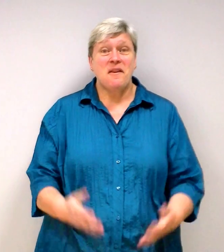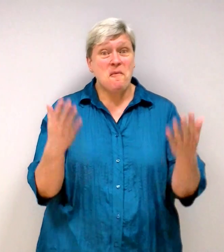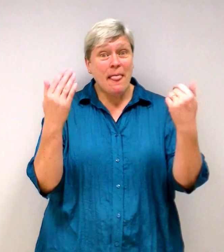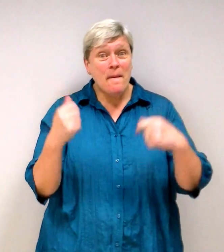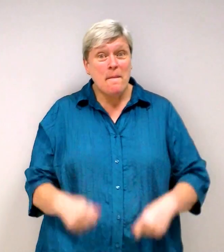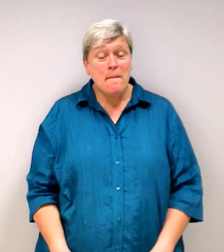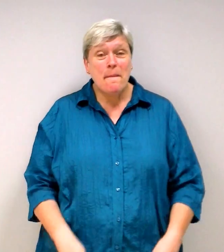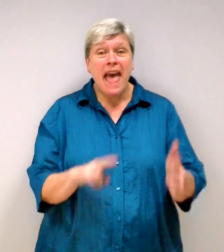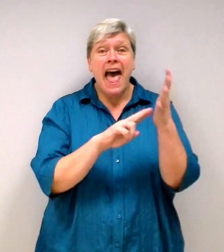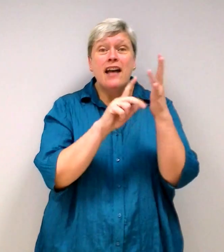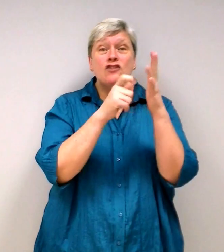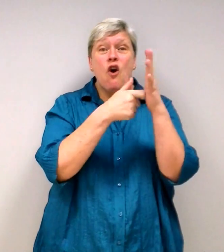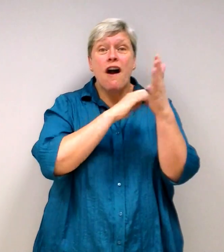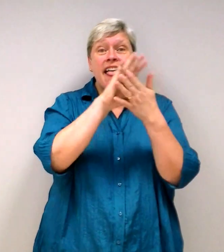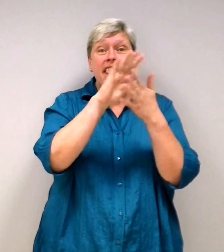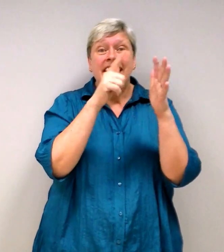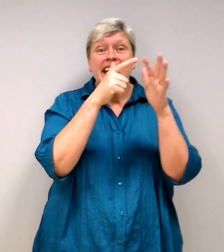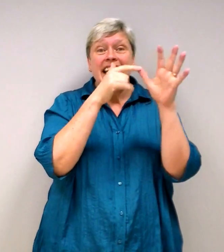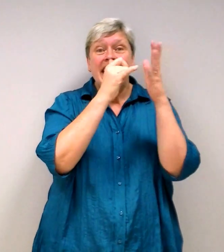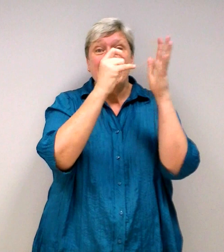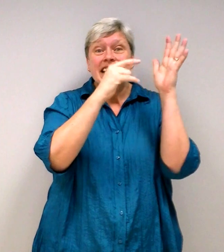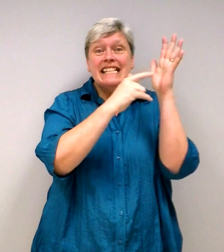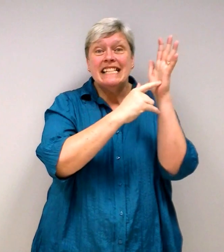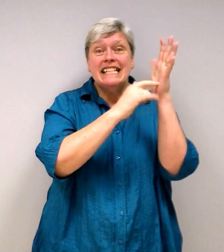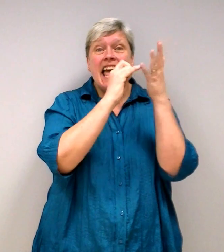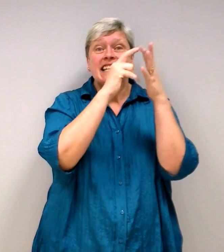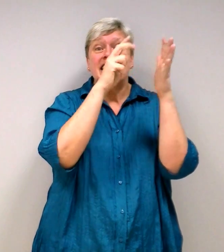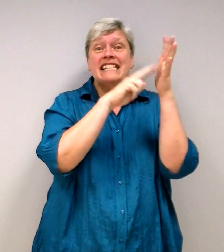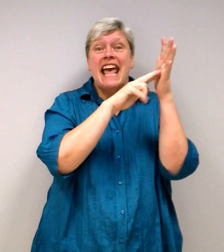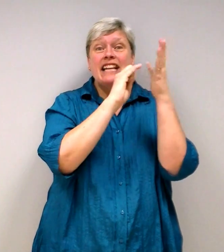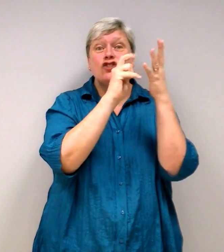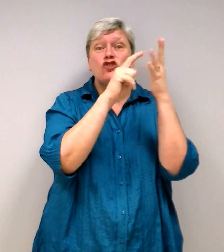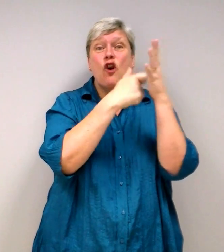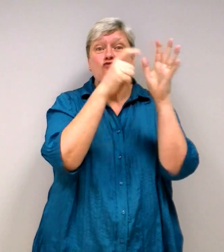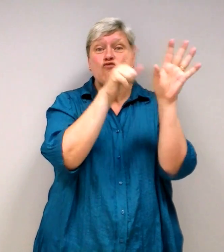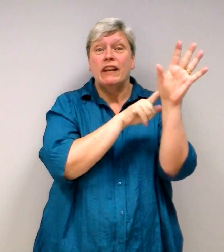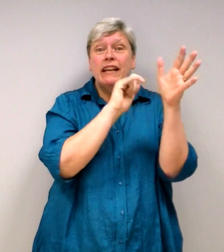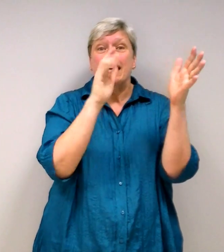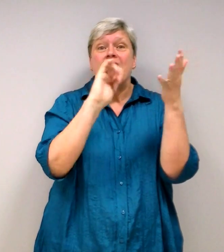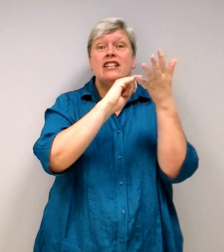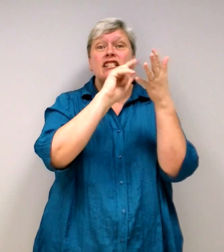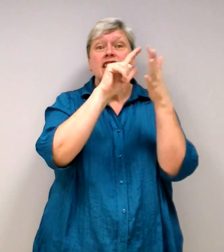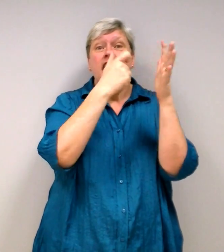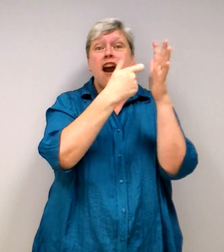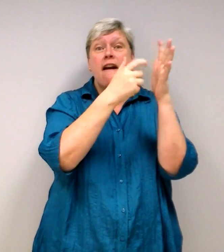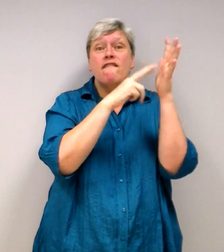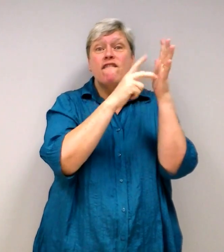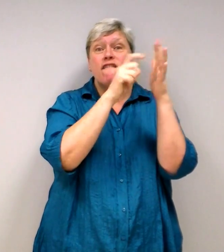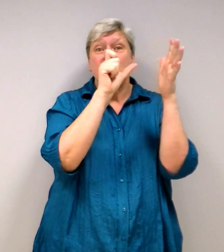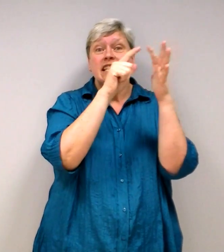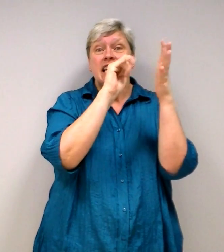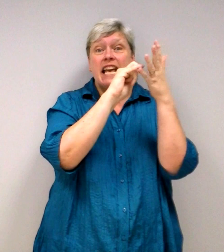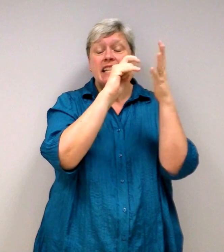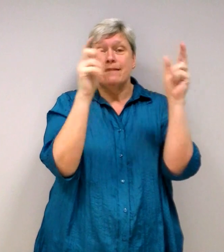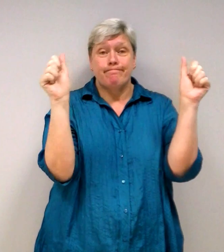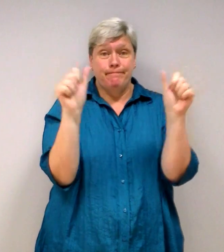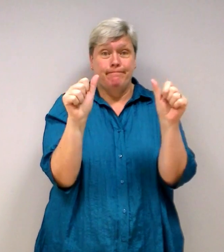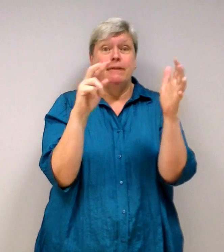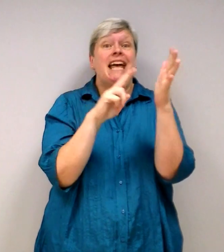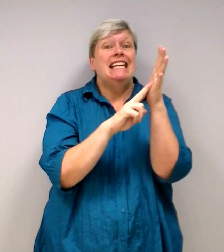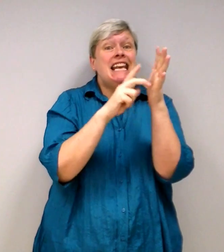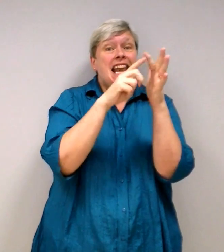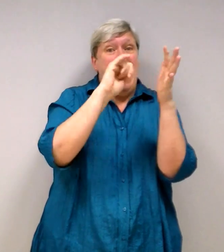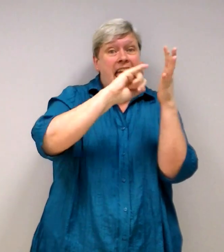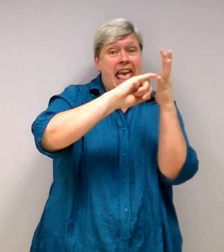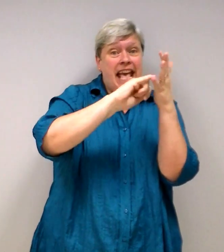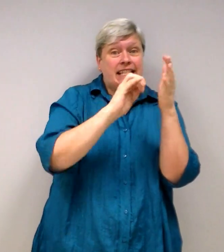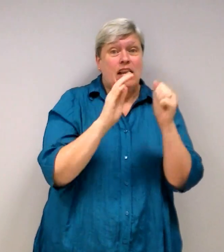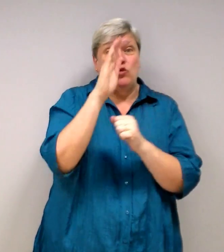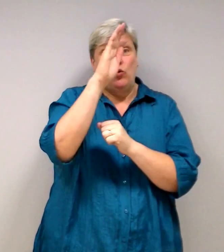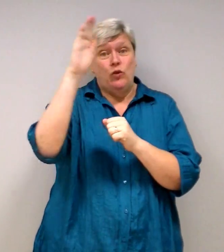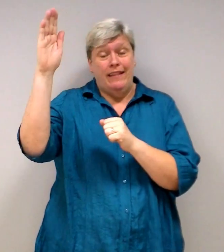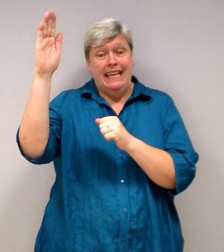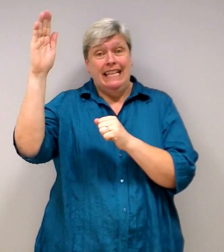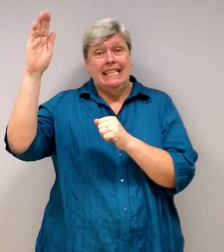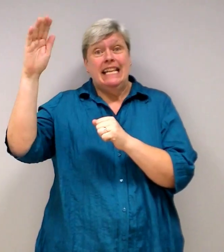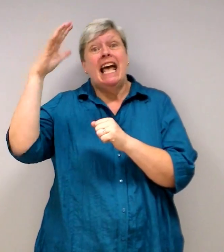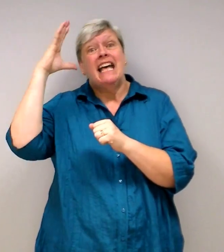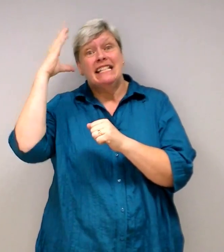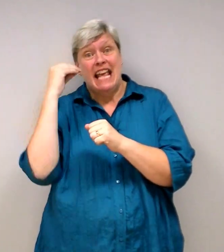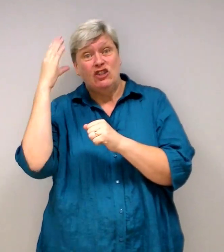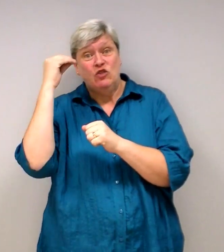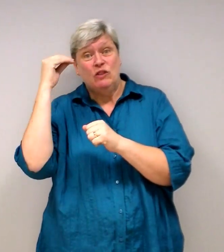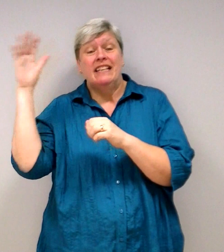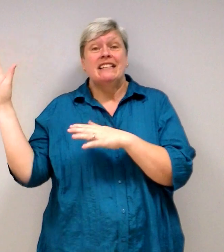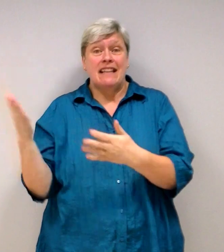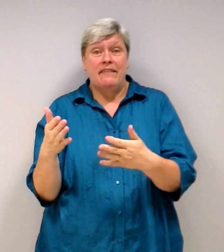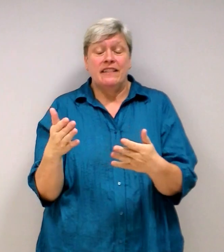Welcome to North East Sensory Services (NESS)